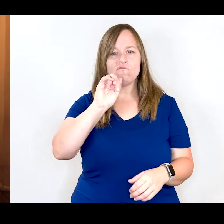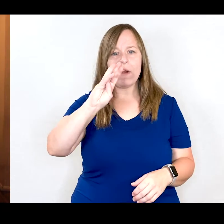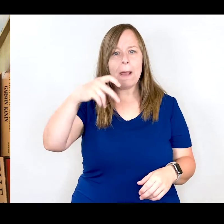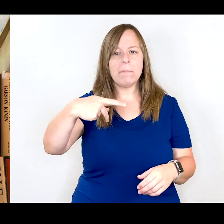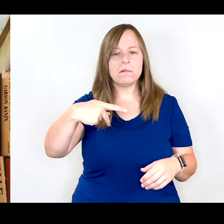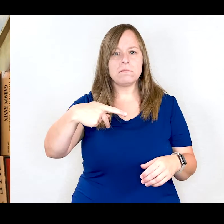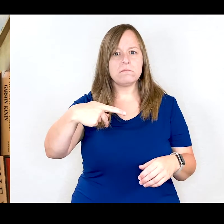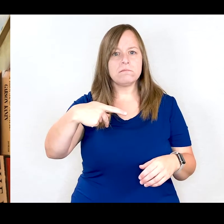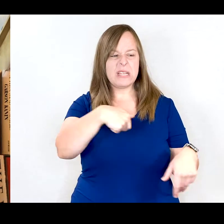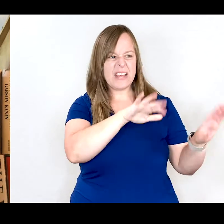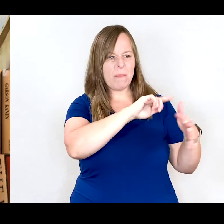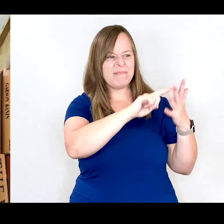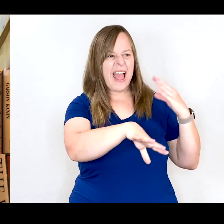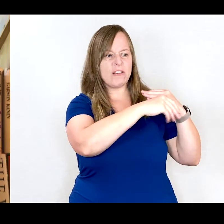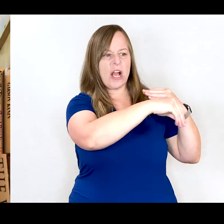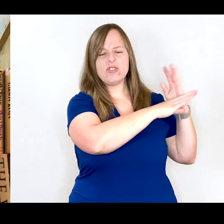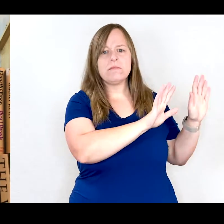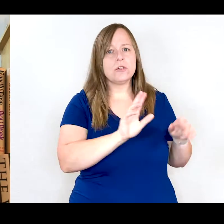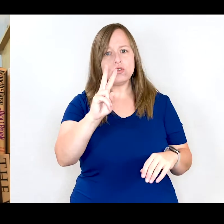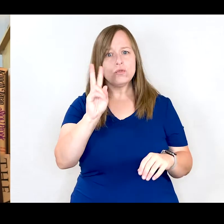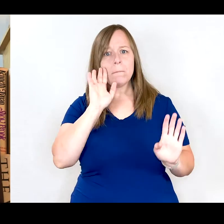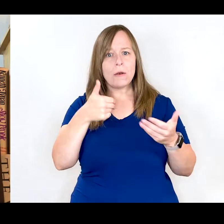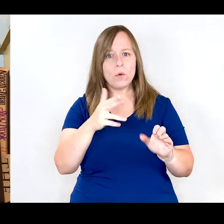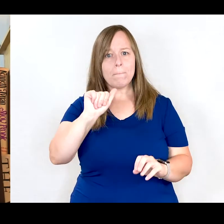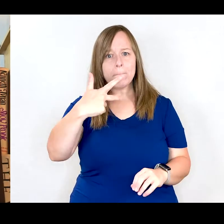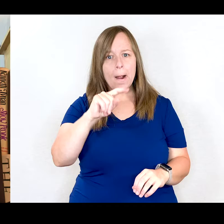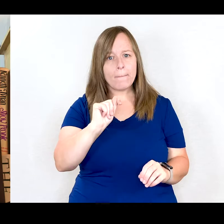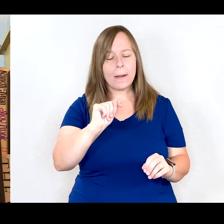of that stuff. But I was willing to give all that up. It's a two bedroom apartment.